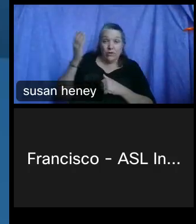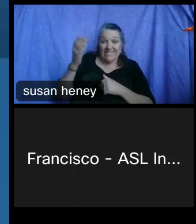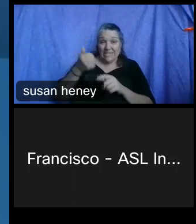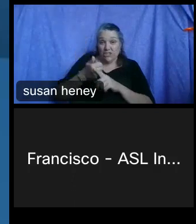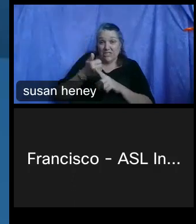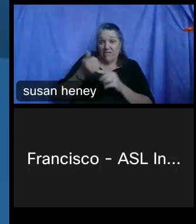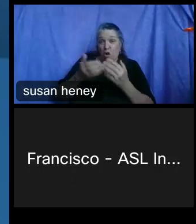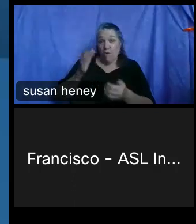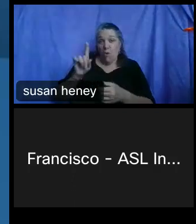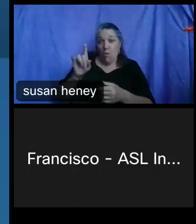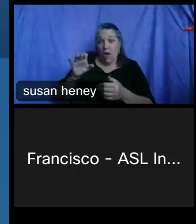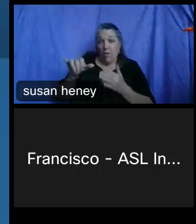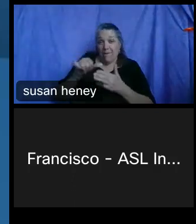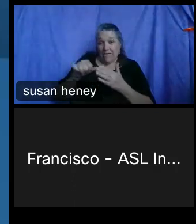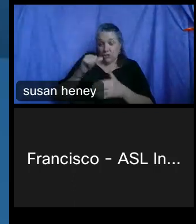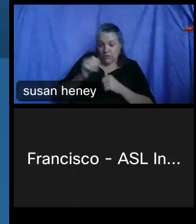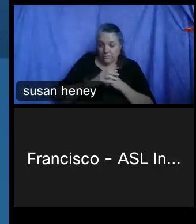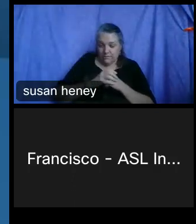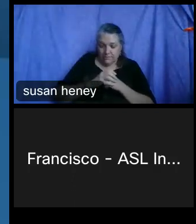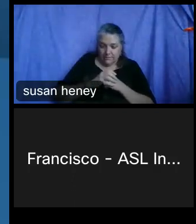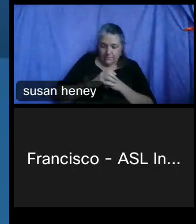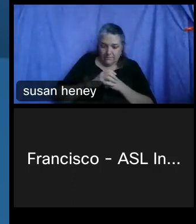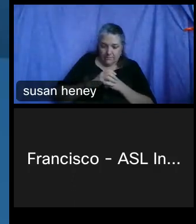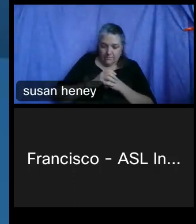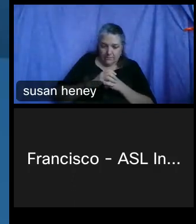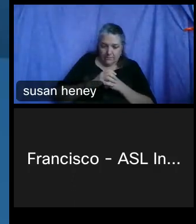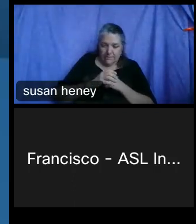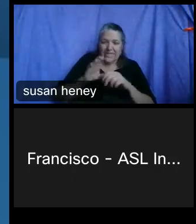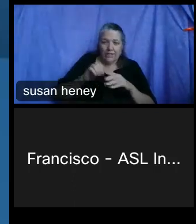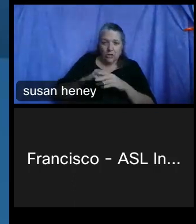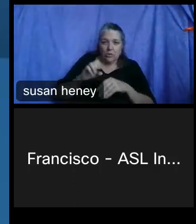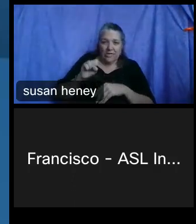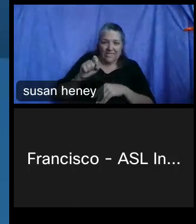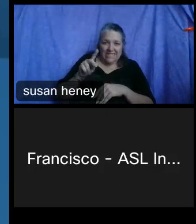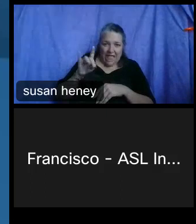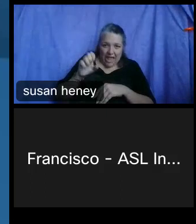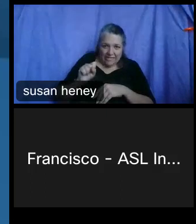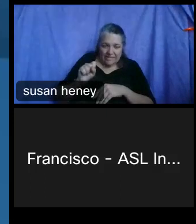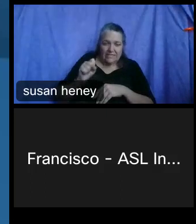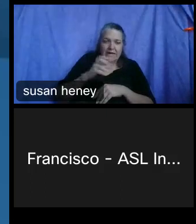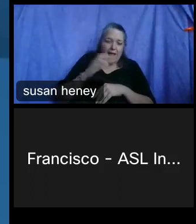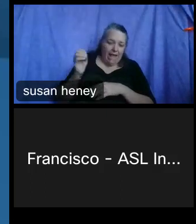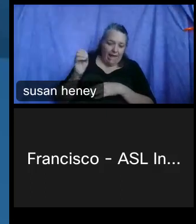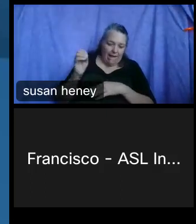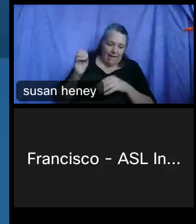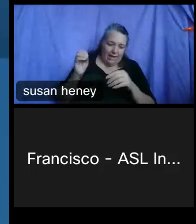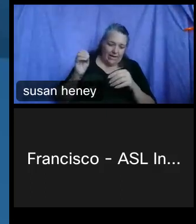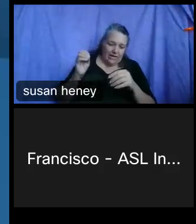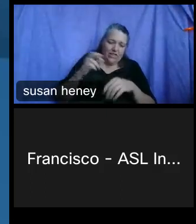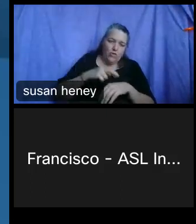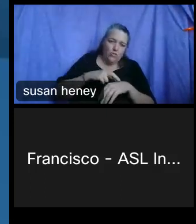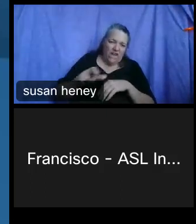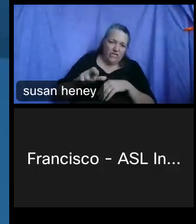have the slides that I showcased here today, but then also the reference slides, the step-by-step